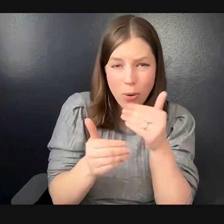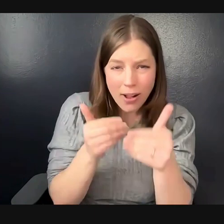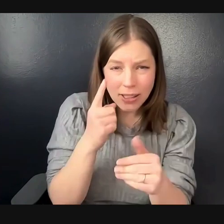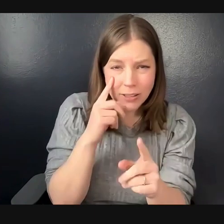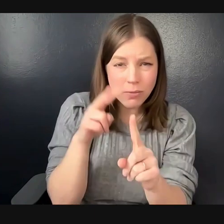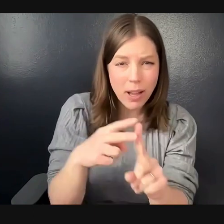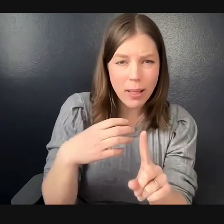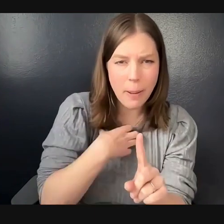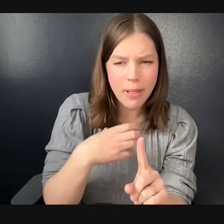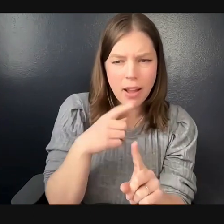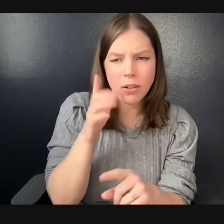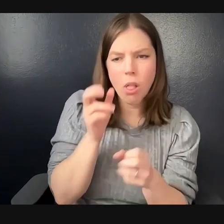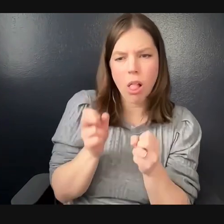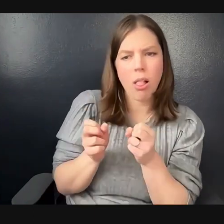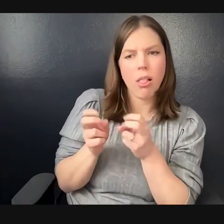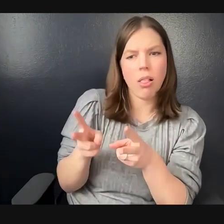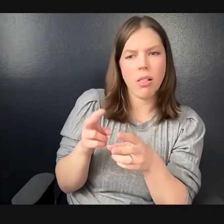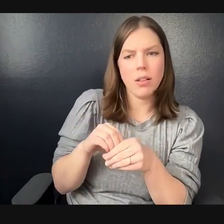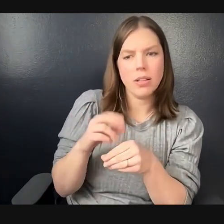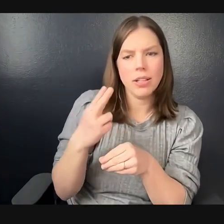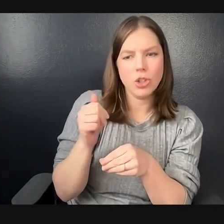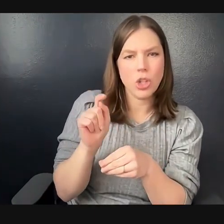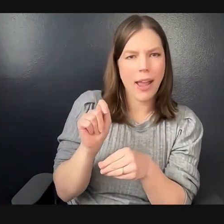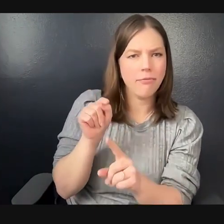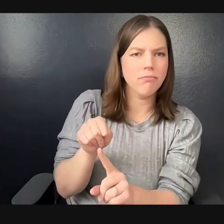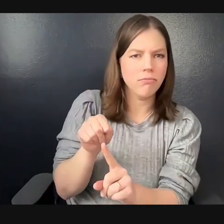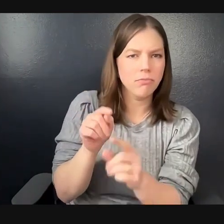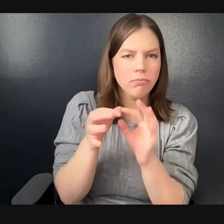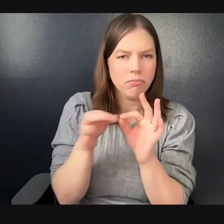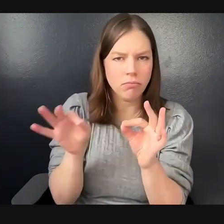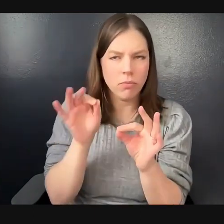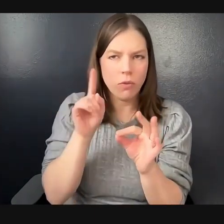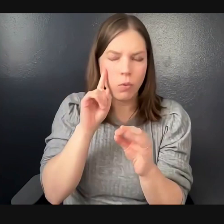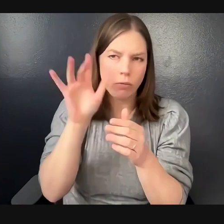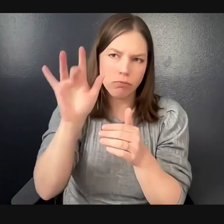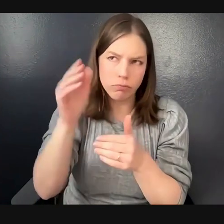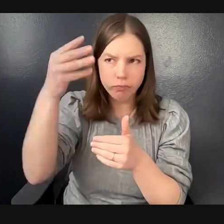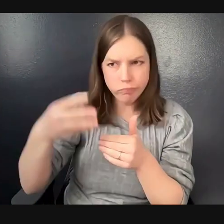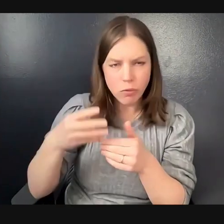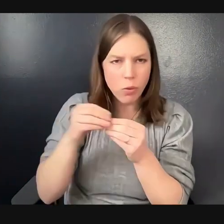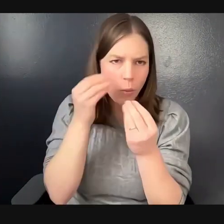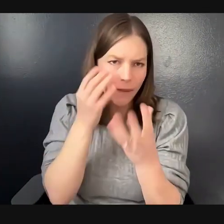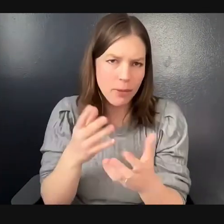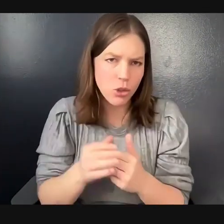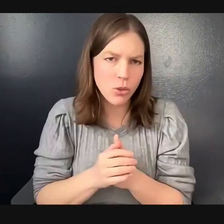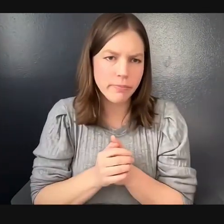of filing a formal complaint will be shared as a link in the chat. You can click on that, and read through it later